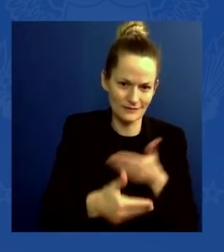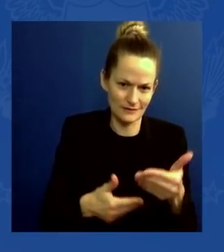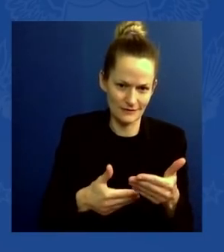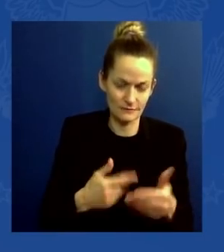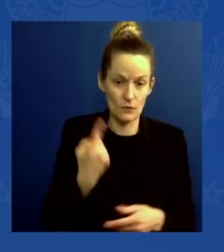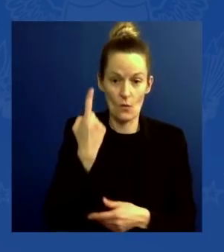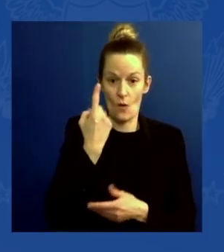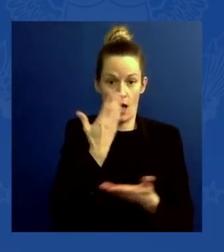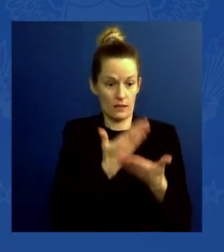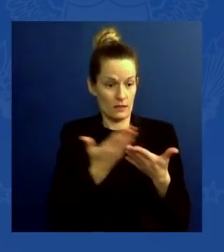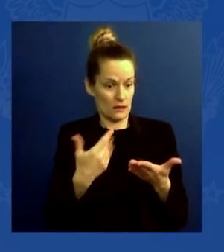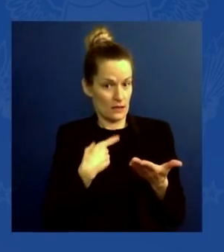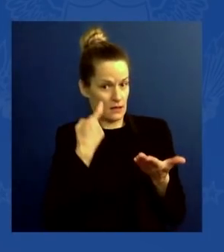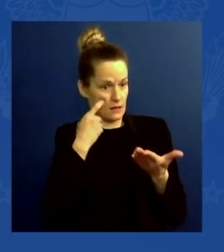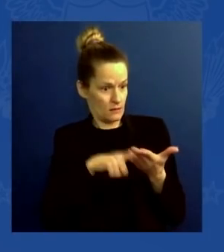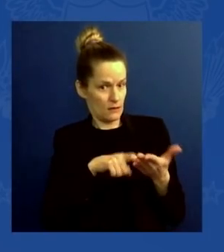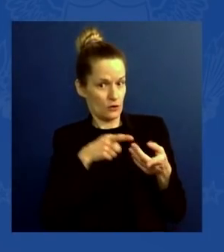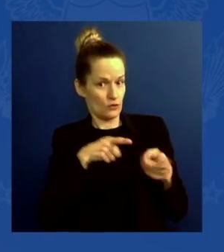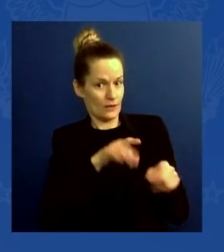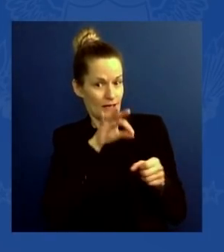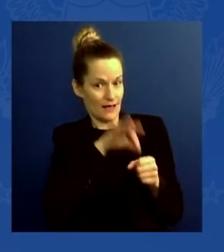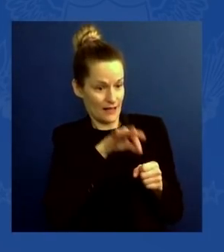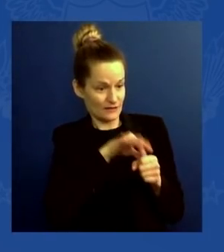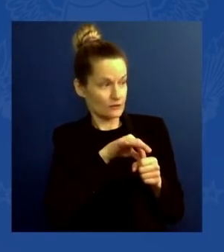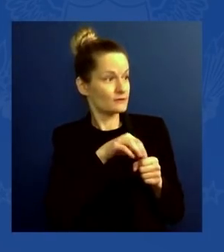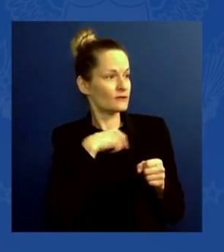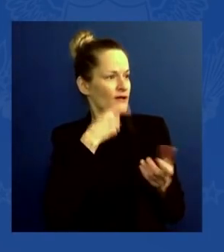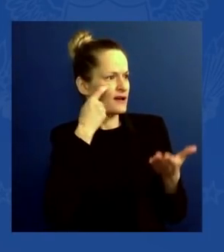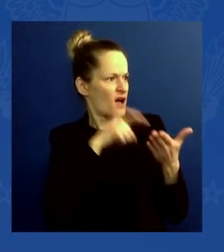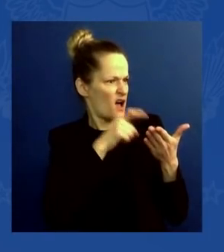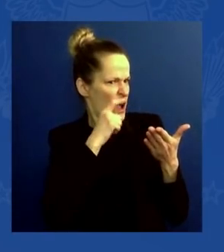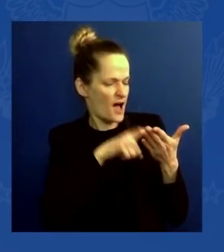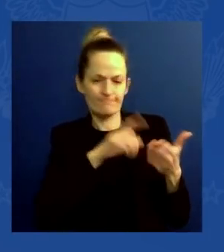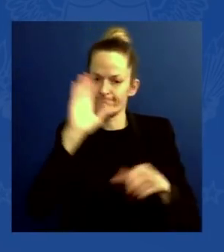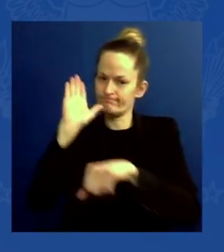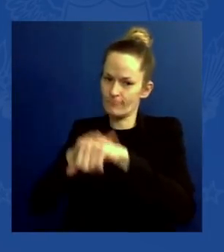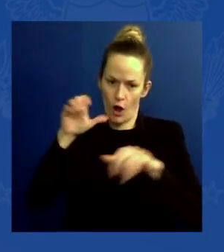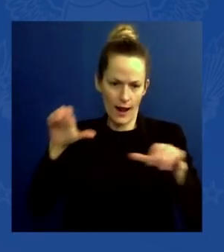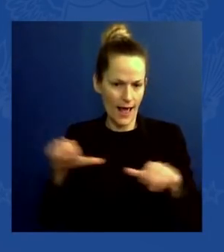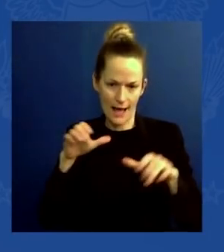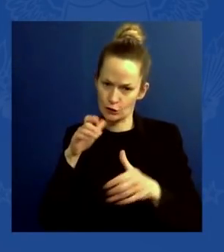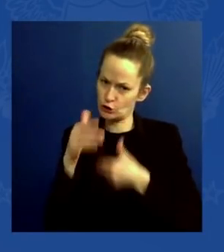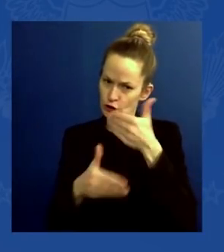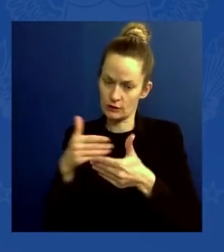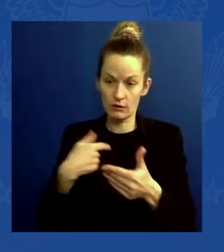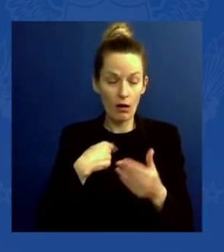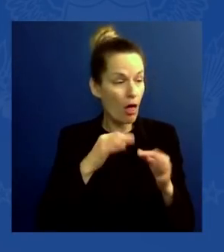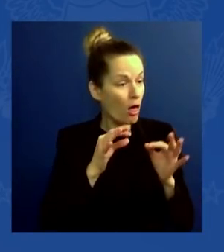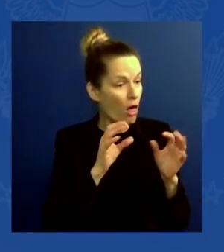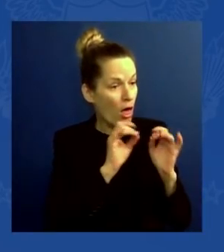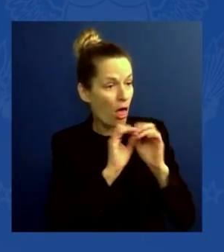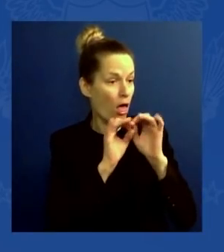And so, I think, again, that's what the American people are looking for.